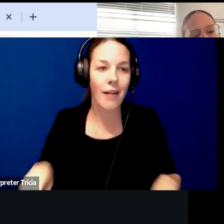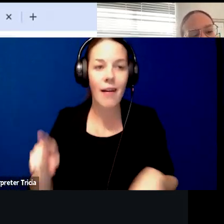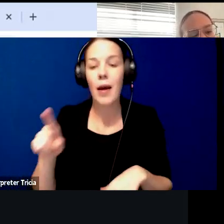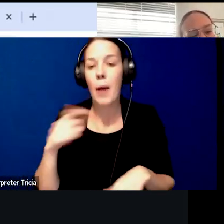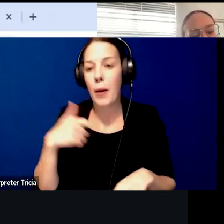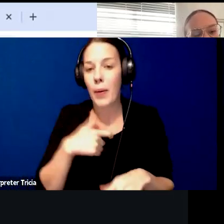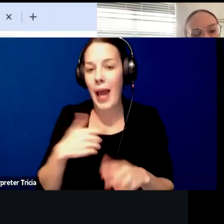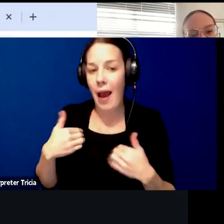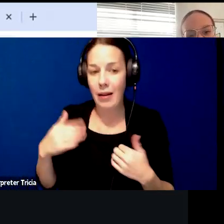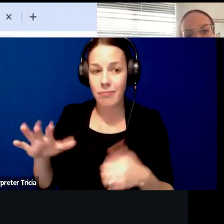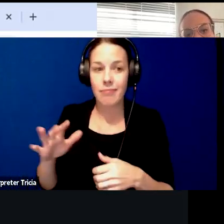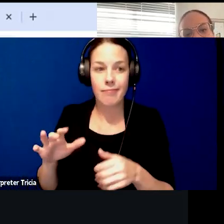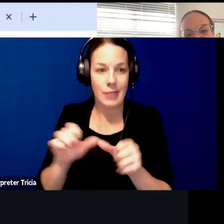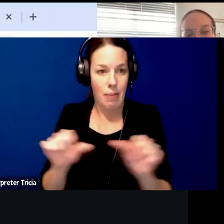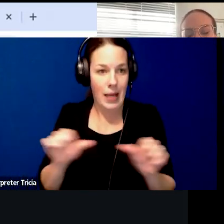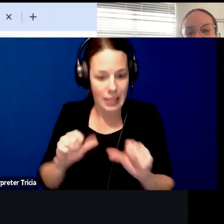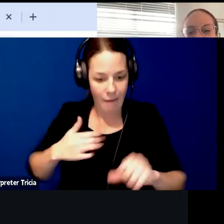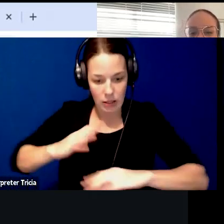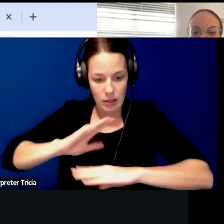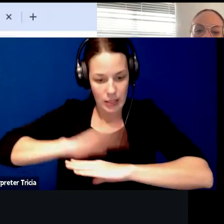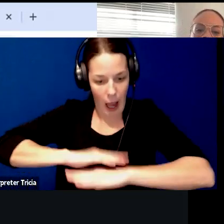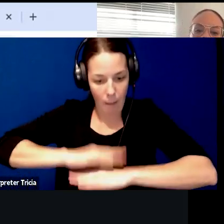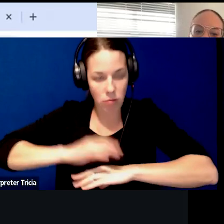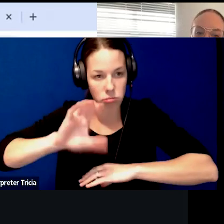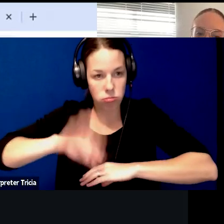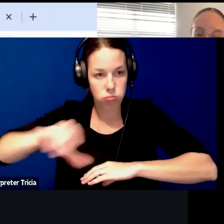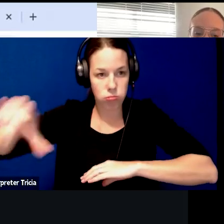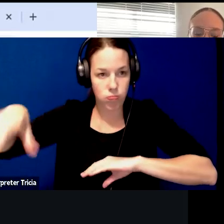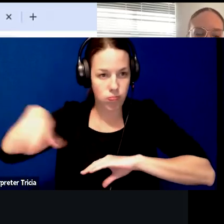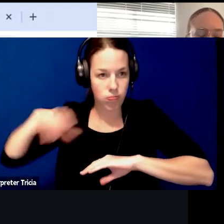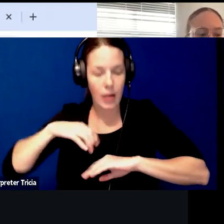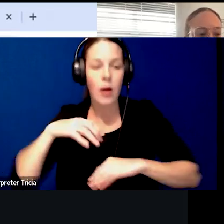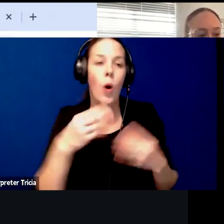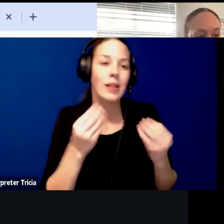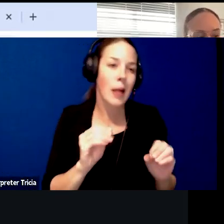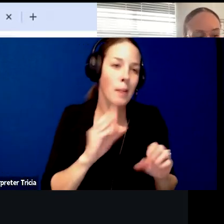we had tables set up with organizations like the Musicianship and the D.C.